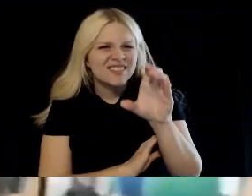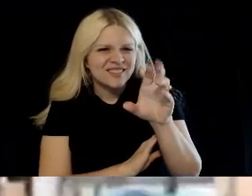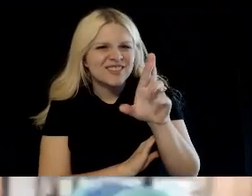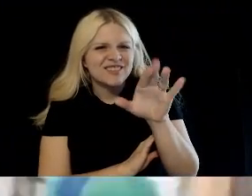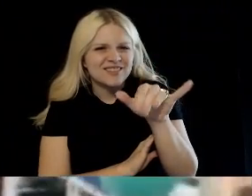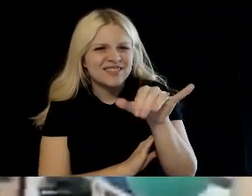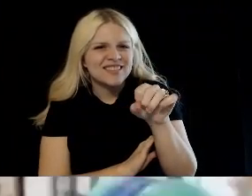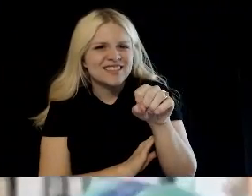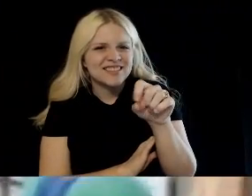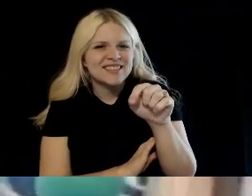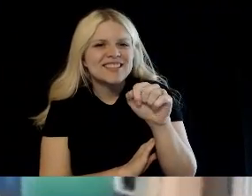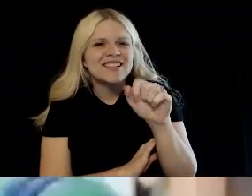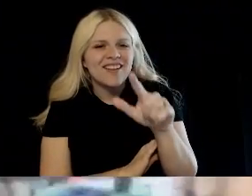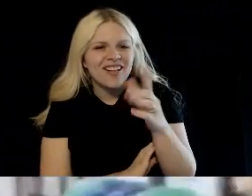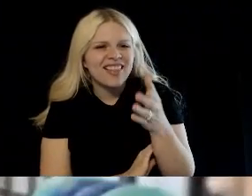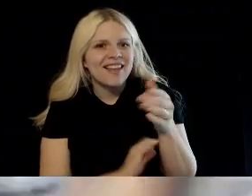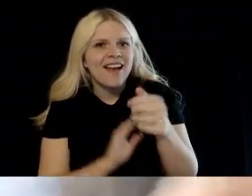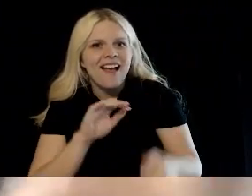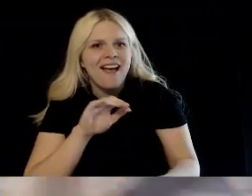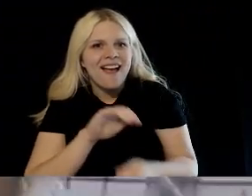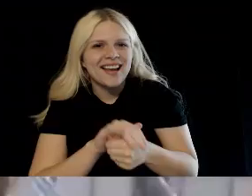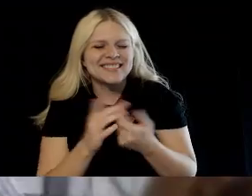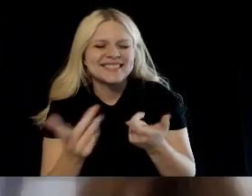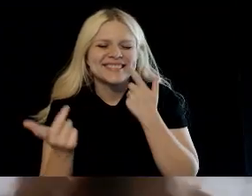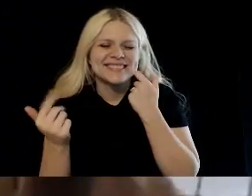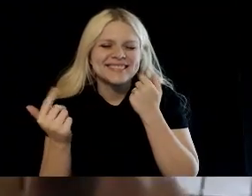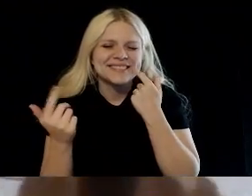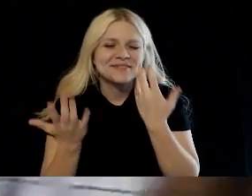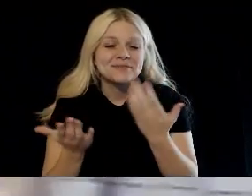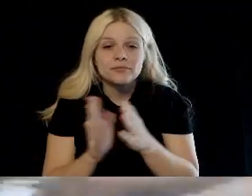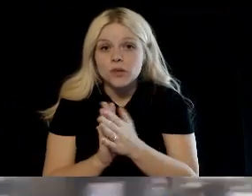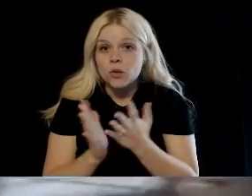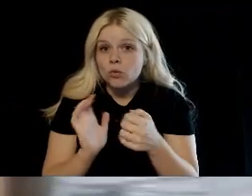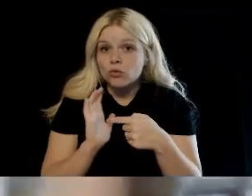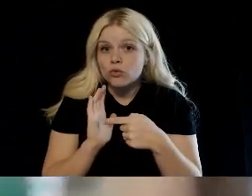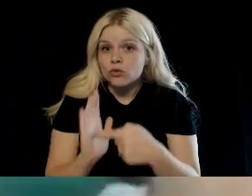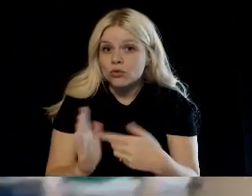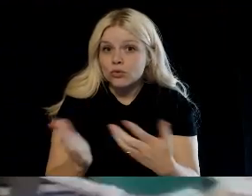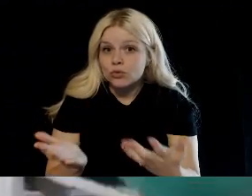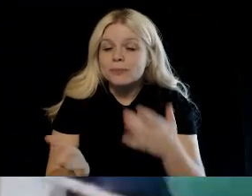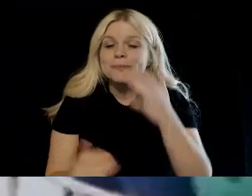the ladder! So do you want to walk us through? Michelle: So right now, obviously, we don't